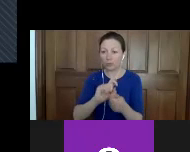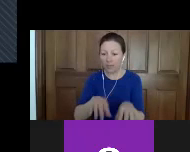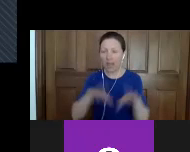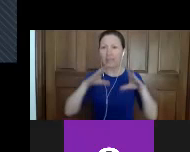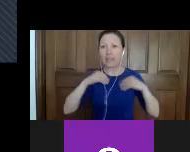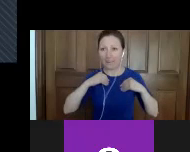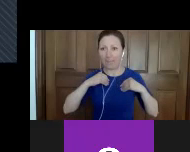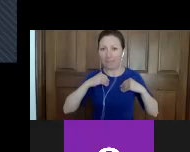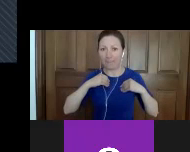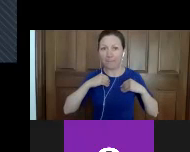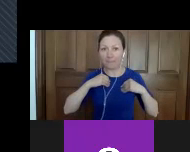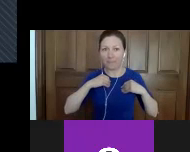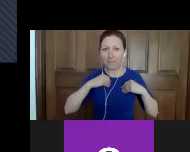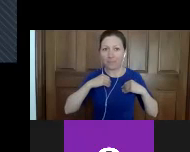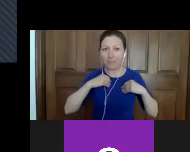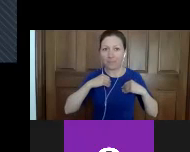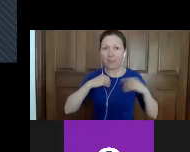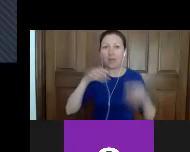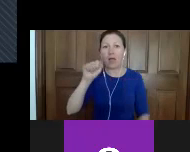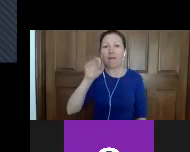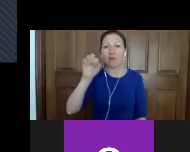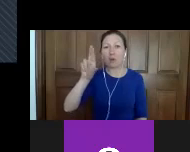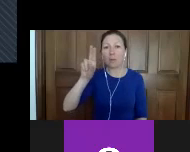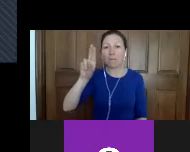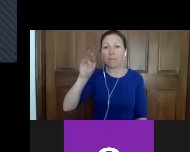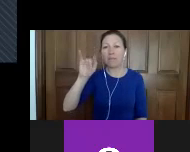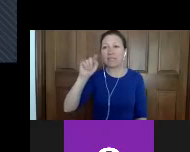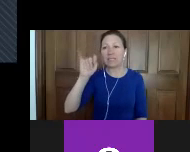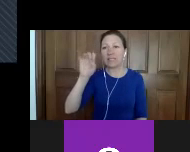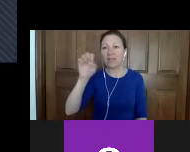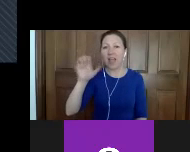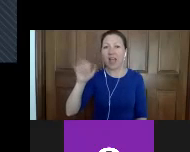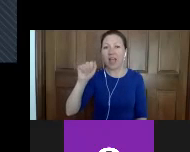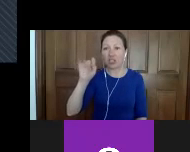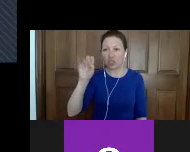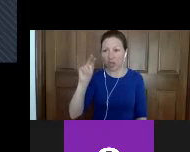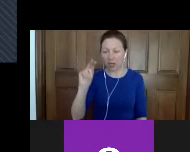The form helps contractors assess their progress, basically by volunteering this information,